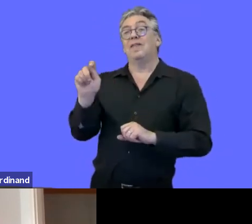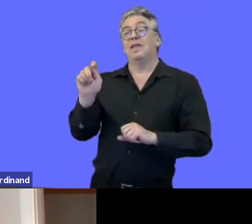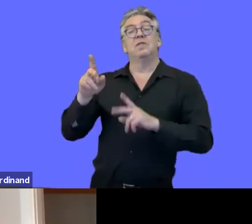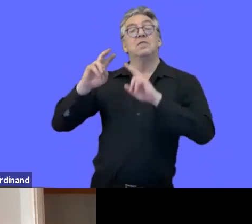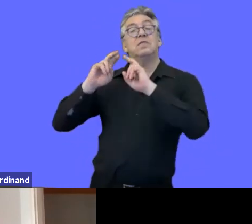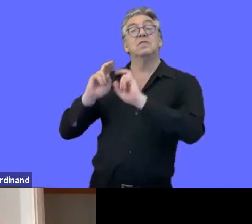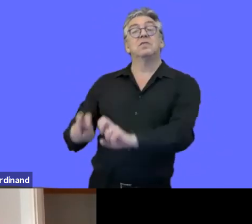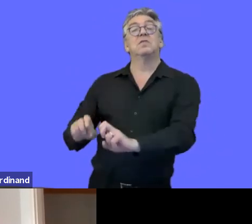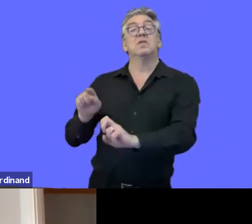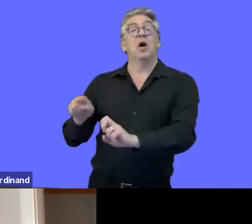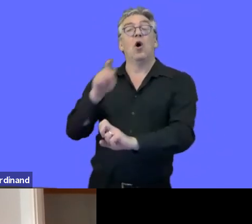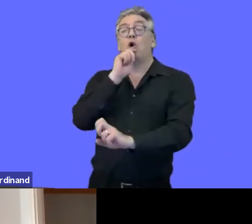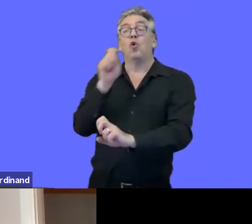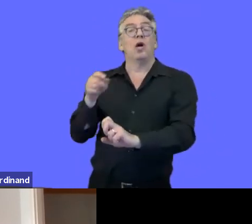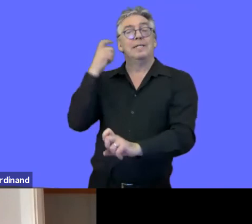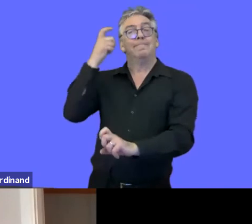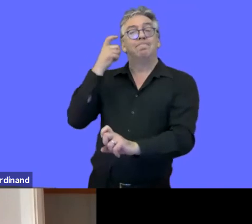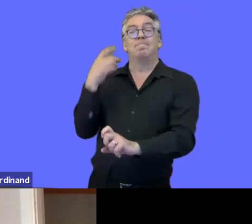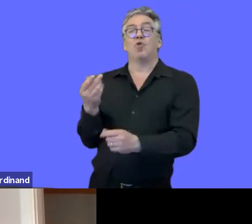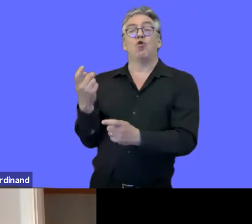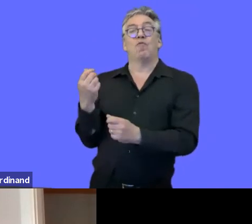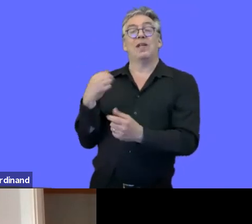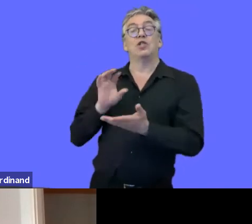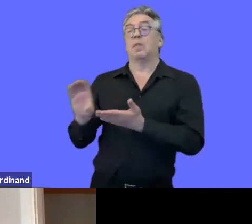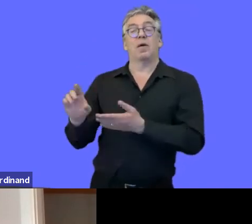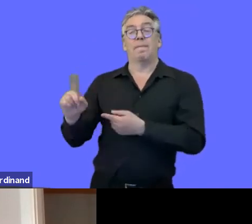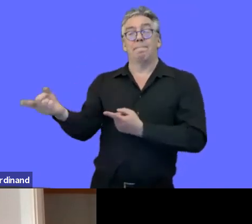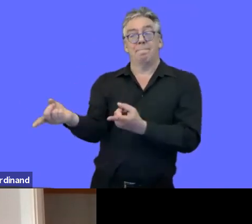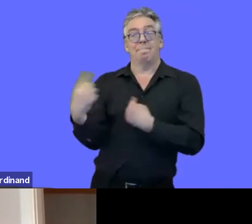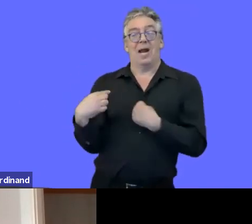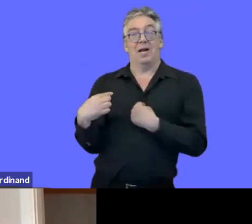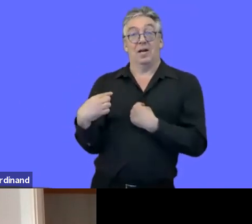and it was considering imposing financial sanctions due to the inquiry.